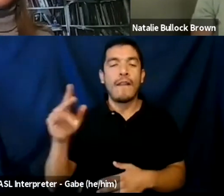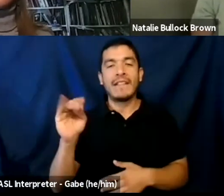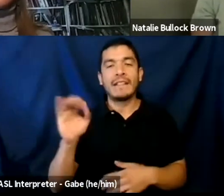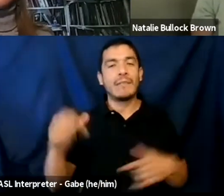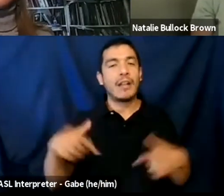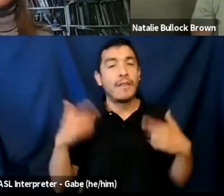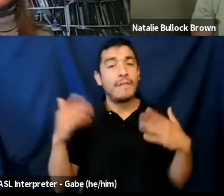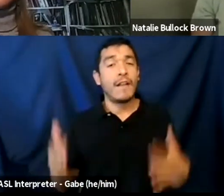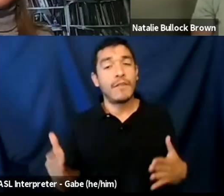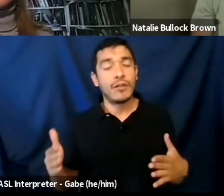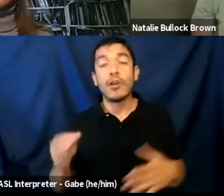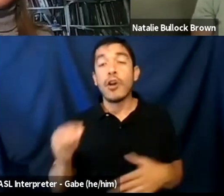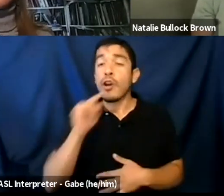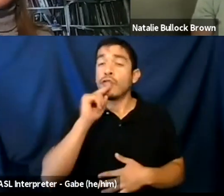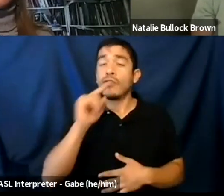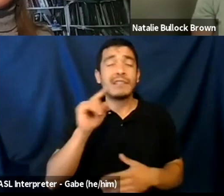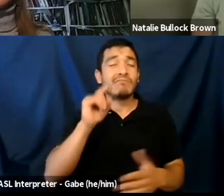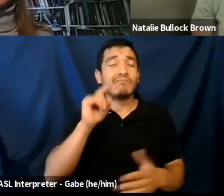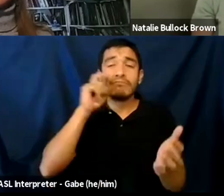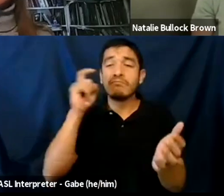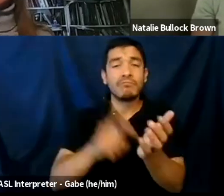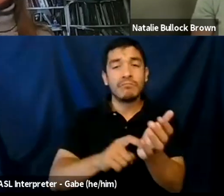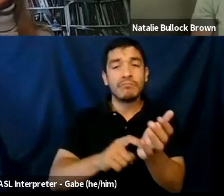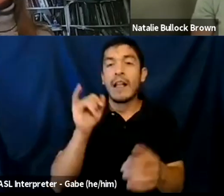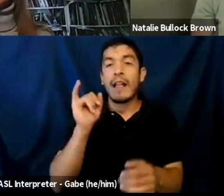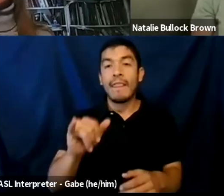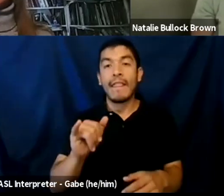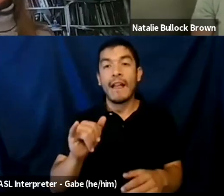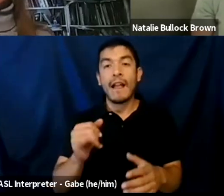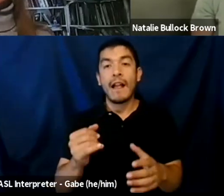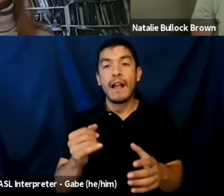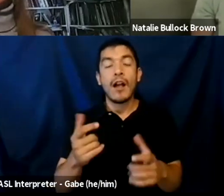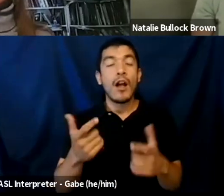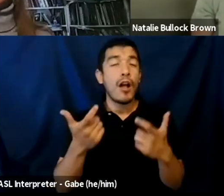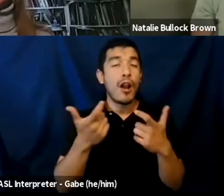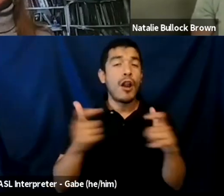So, really just recognizing the expansiveness of trauma